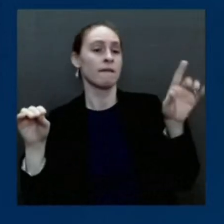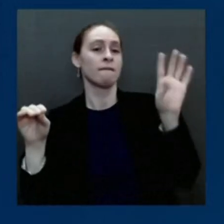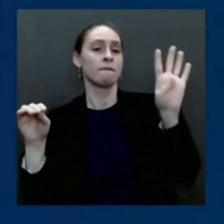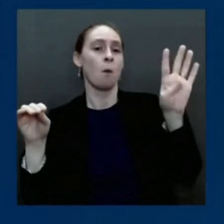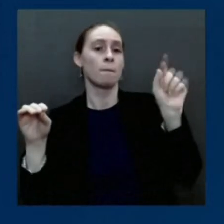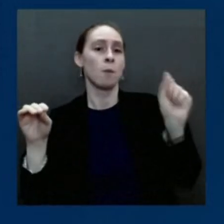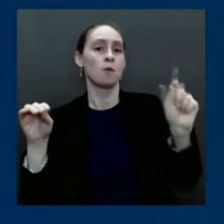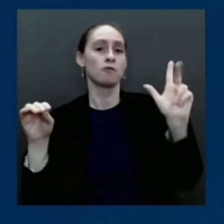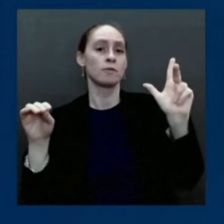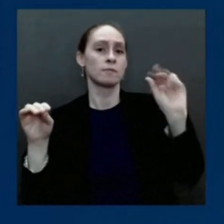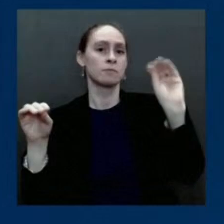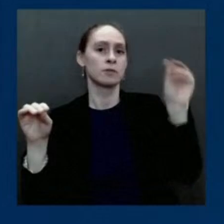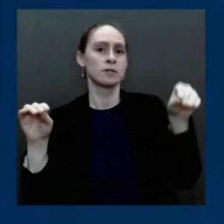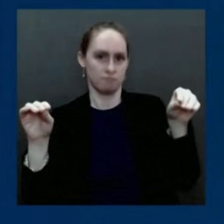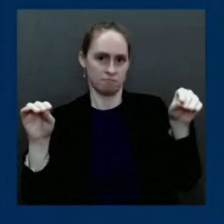COMPARISON. HOSPITAL DEATHS 4.5 VERSUS